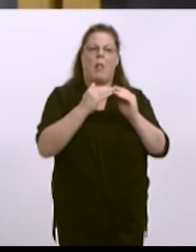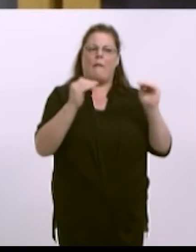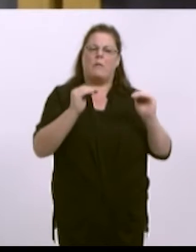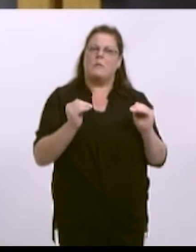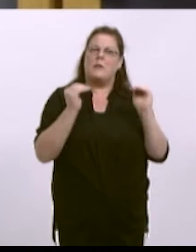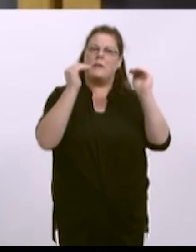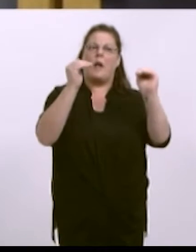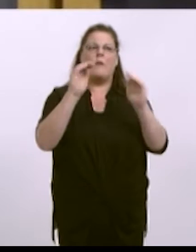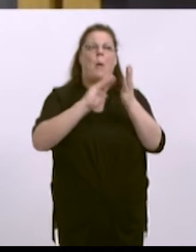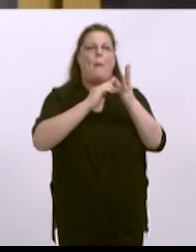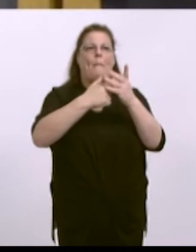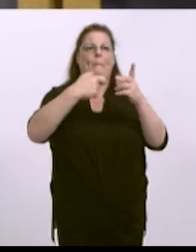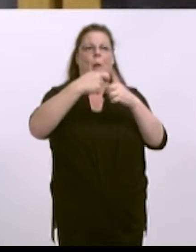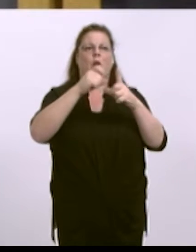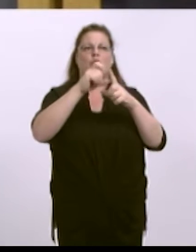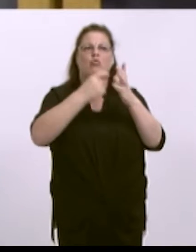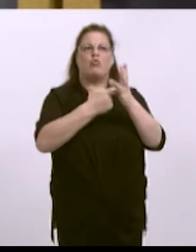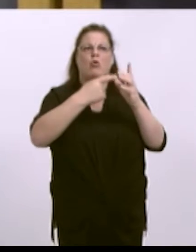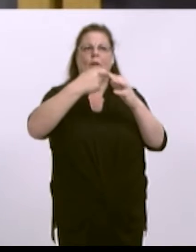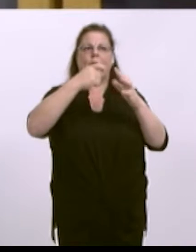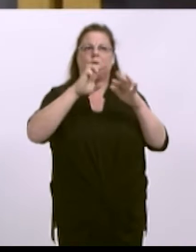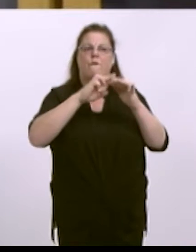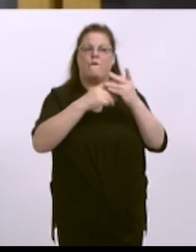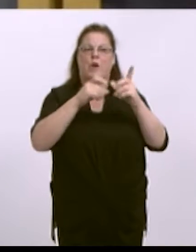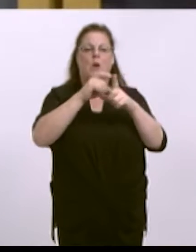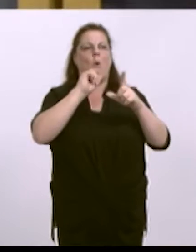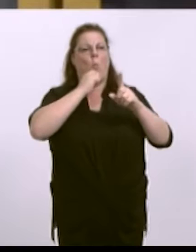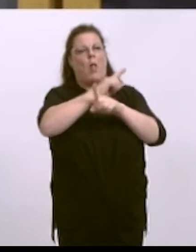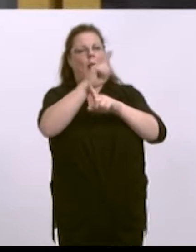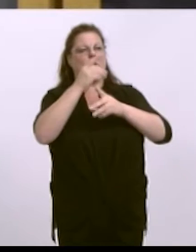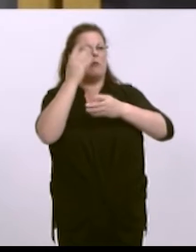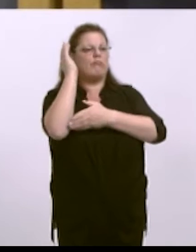pressures the Welsh Government faces and, just in response to my party colleagues earlier,